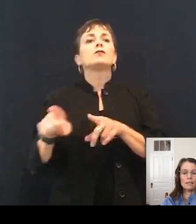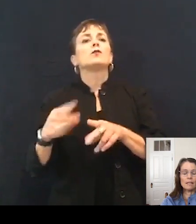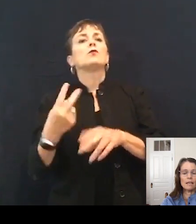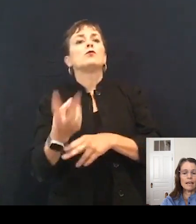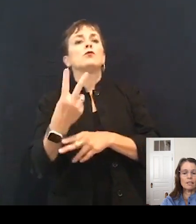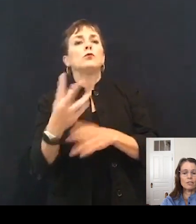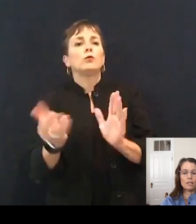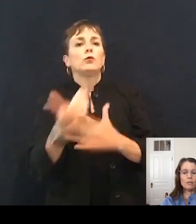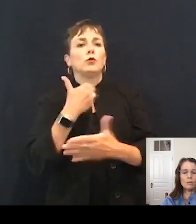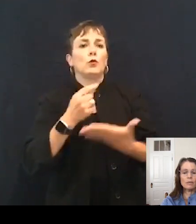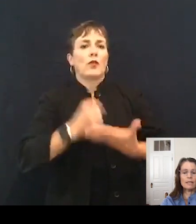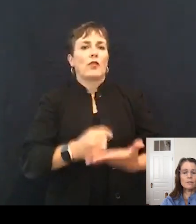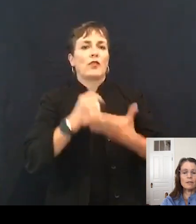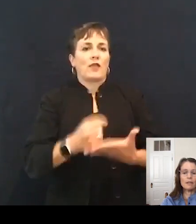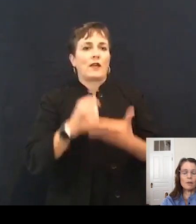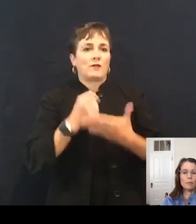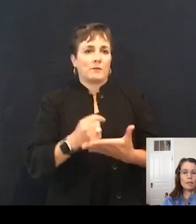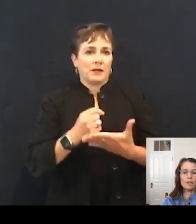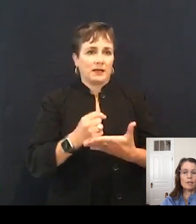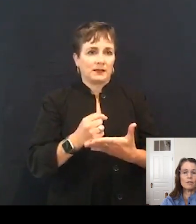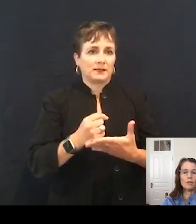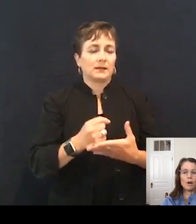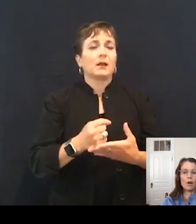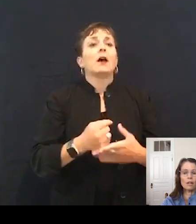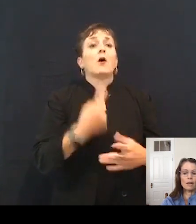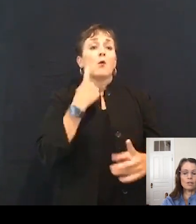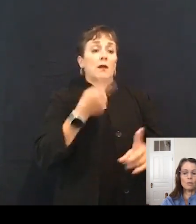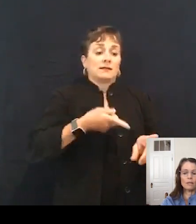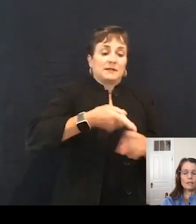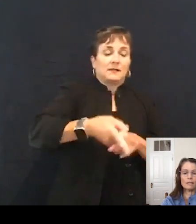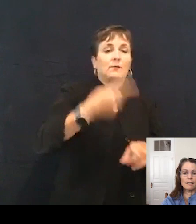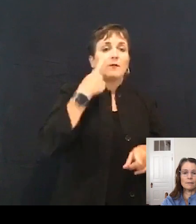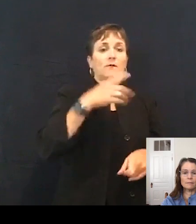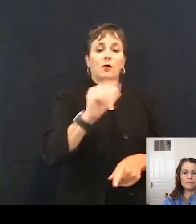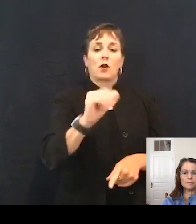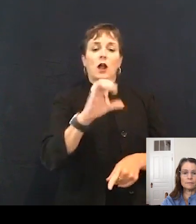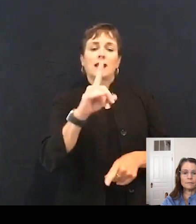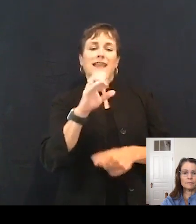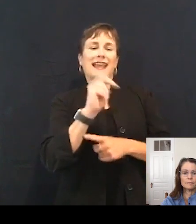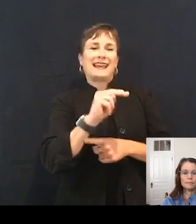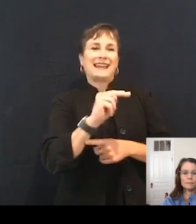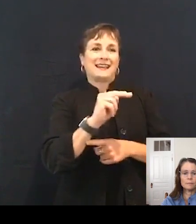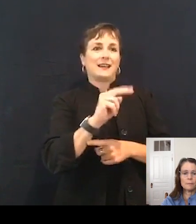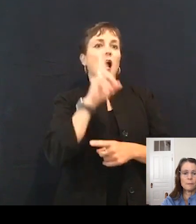Acadian USH1C, and gene replacement therapy for all USH1C.